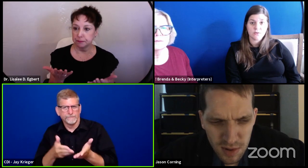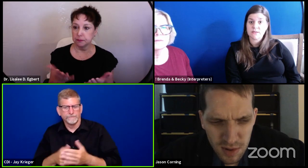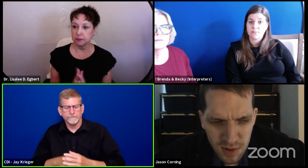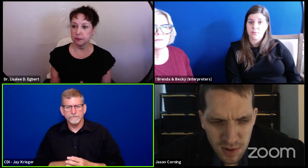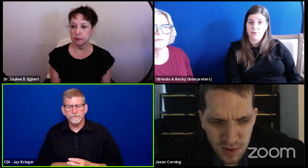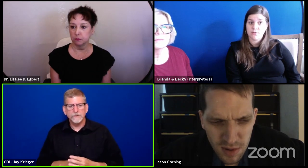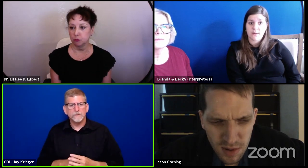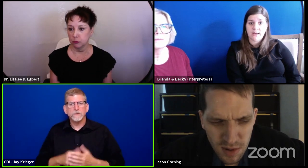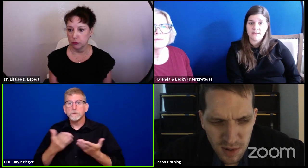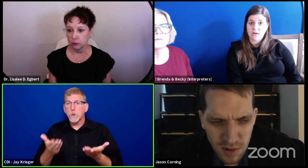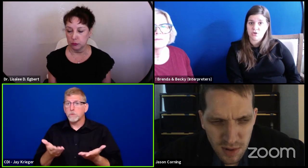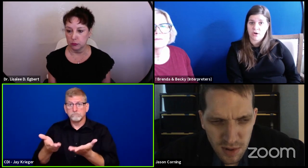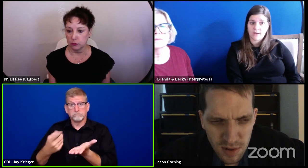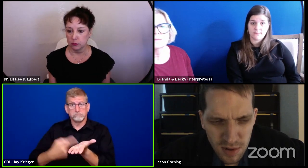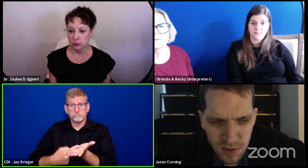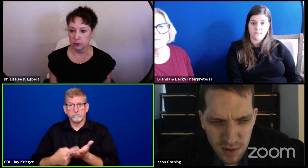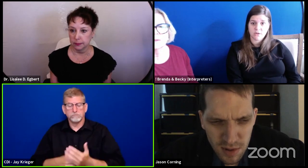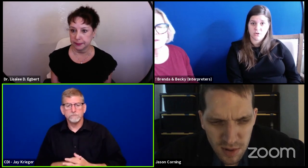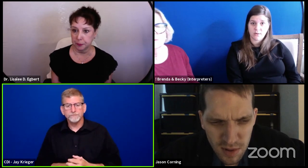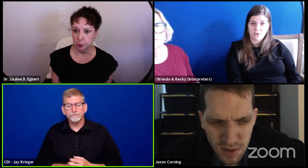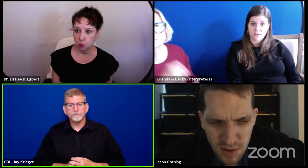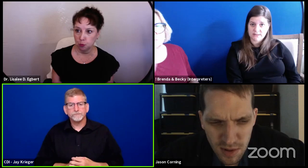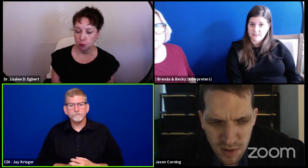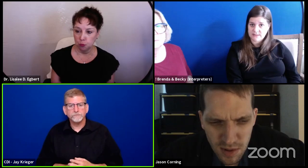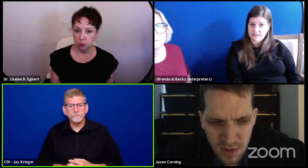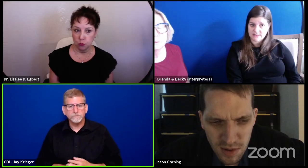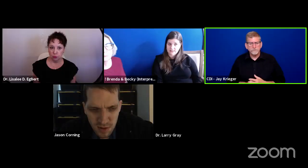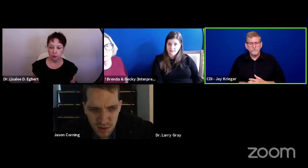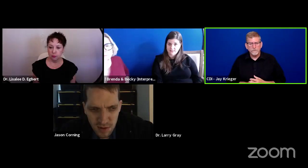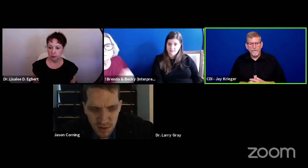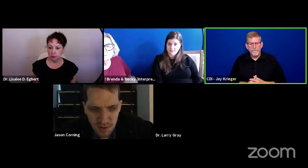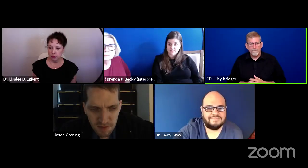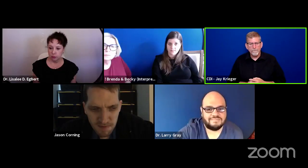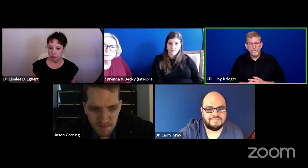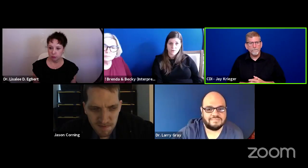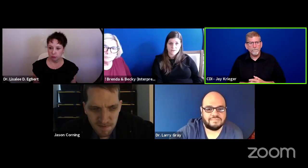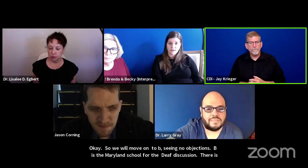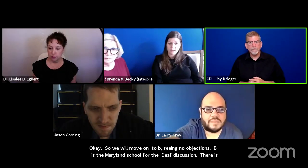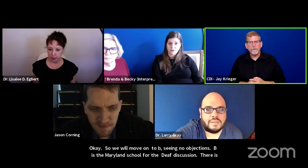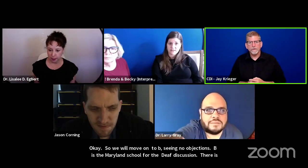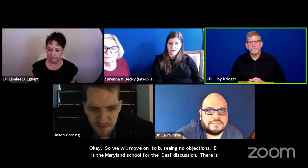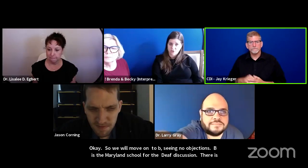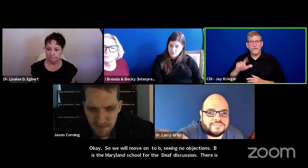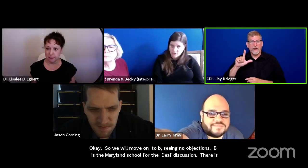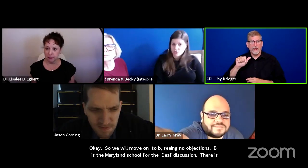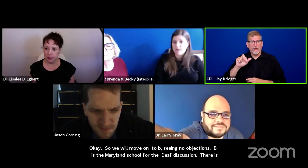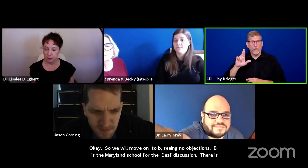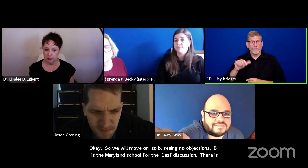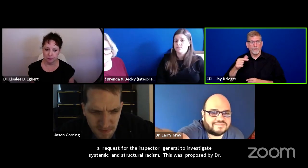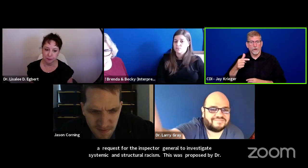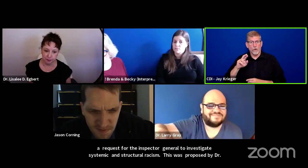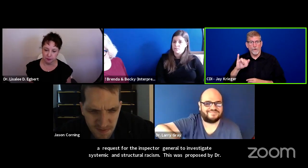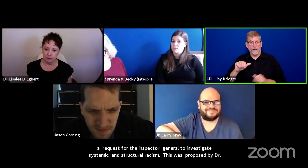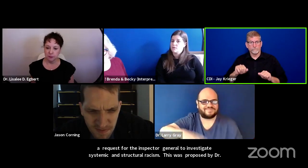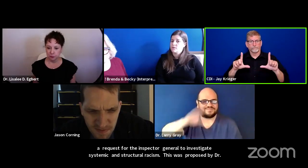This was proposed by Dr. Gray. Dr. Gray, would you like to speak to this? Or is there any other discussion? Dr. Gray?